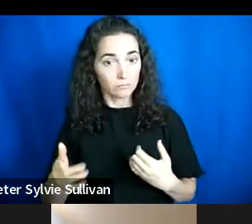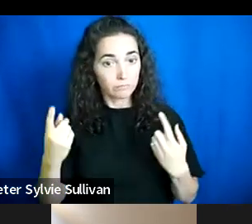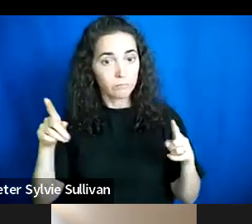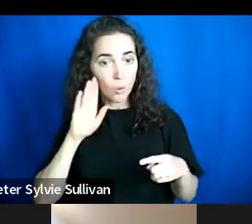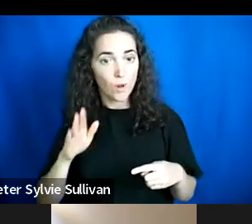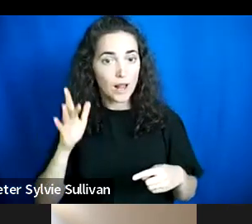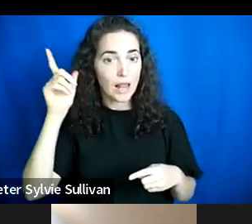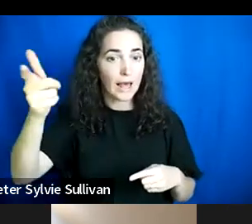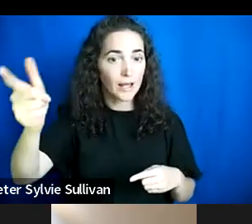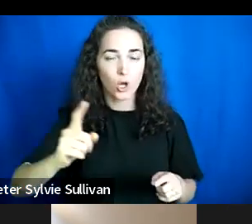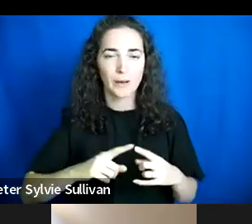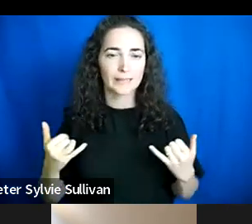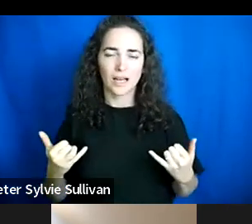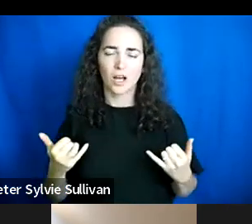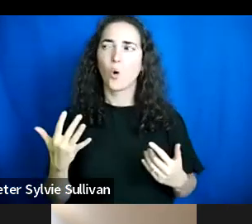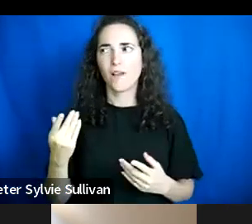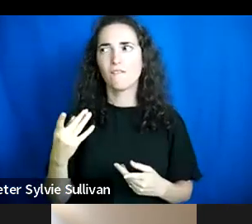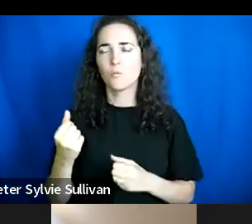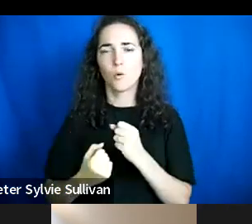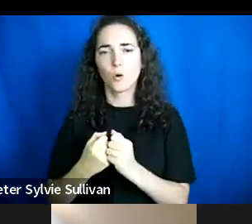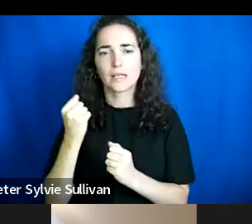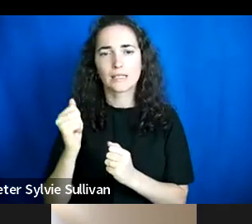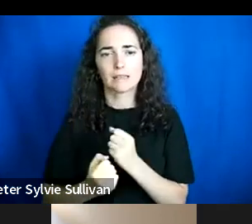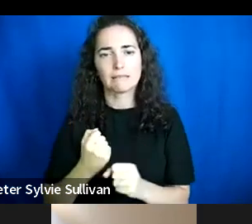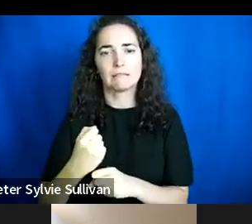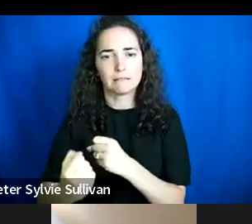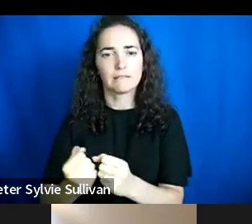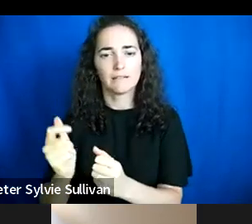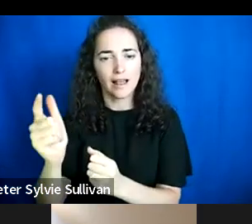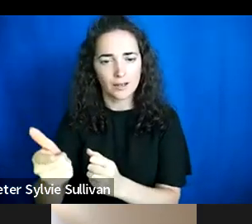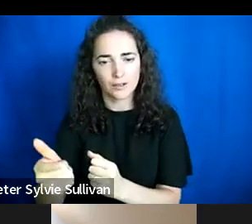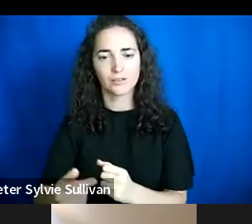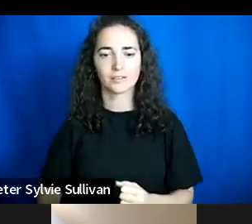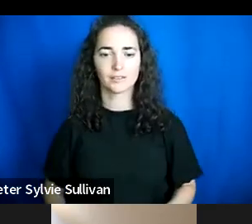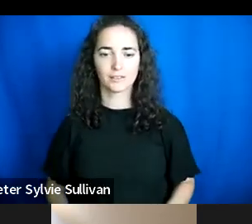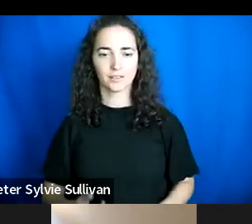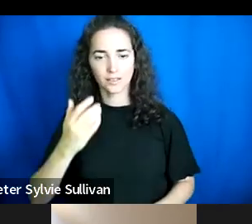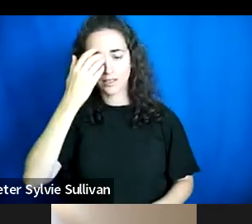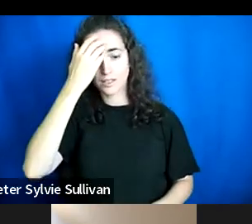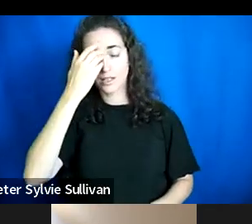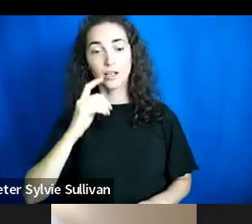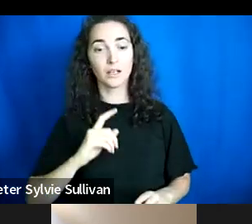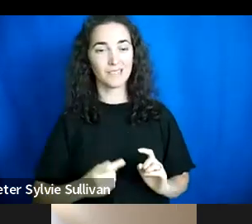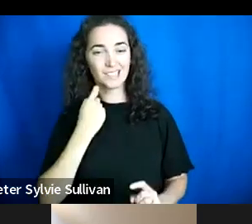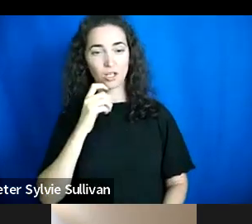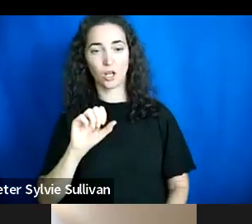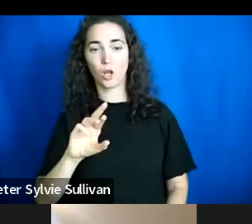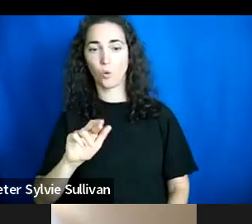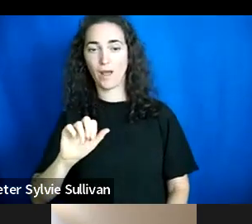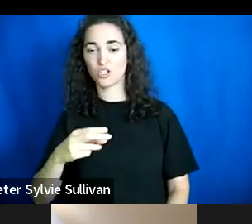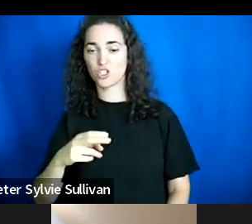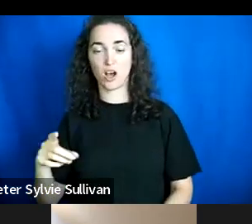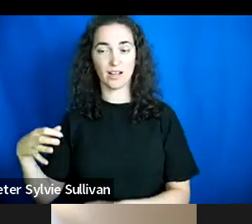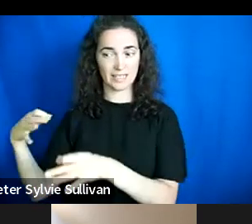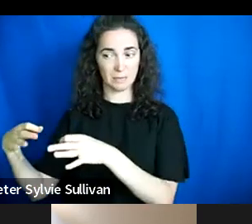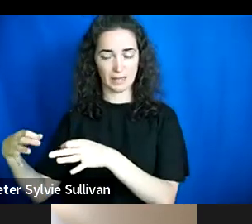But it may just take a few more years. But to to go talk about what was Chart was saying.